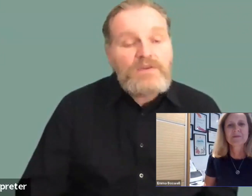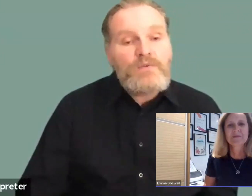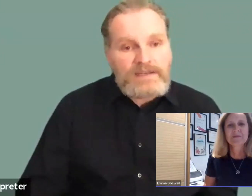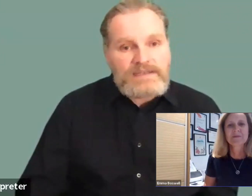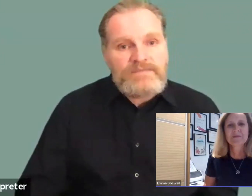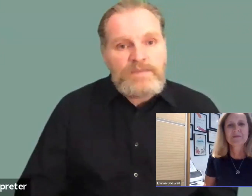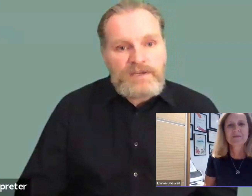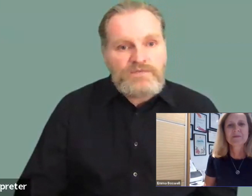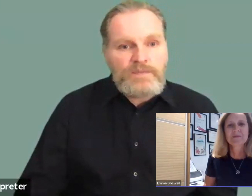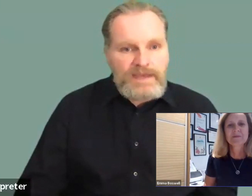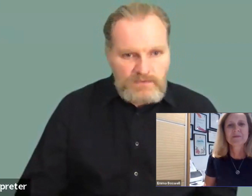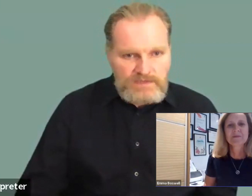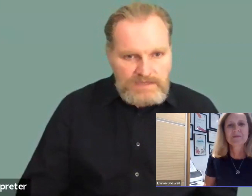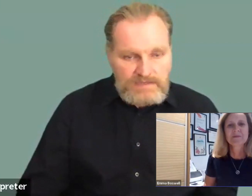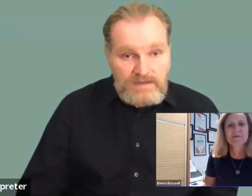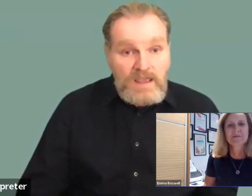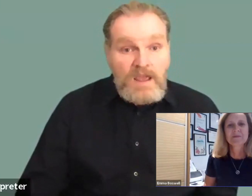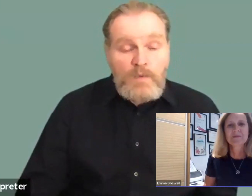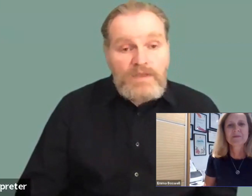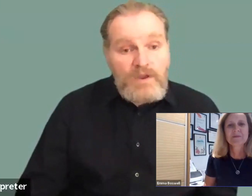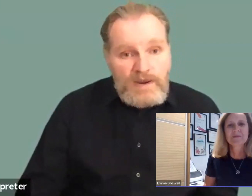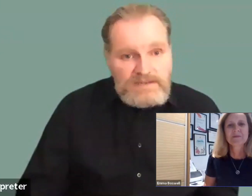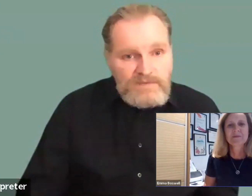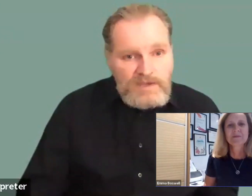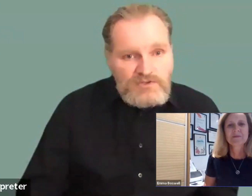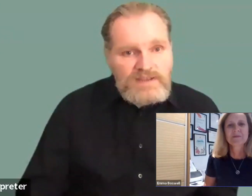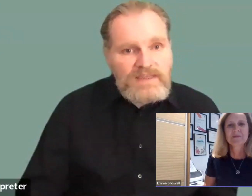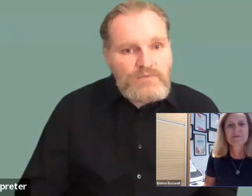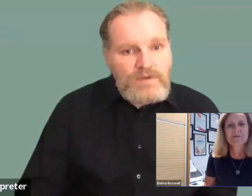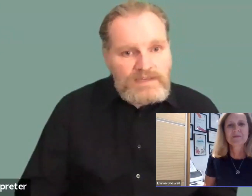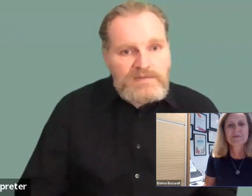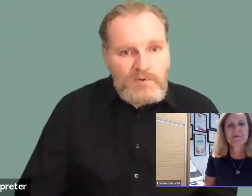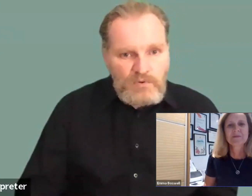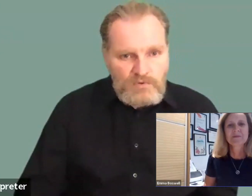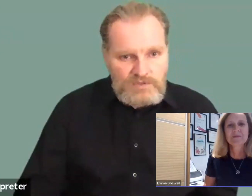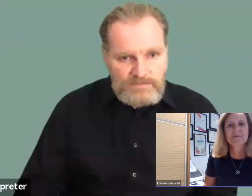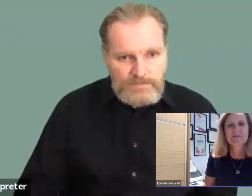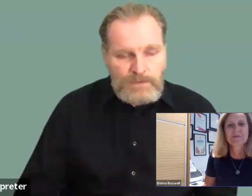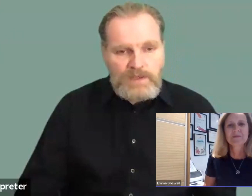the correct information from the outset. And with the correct information, get the right support,